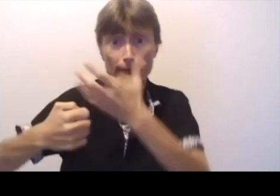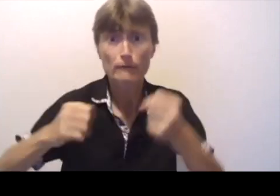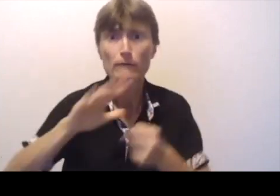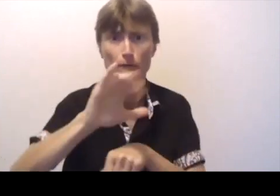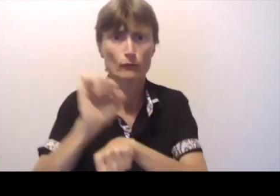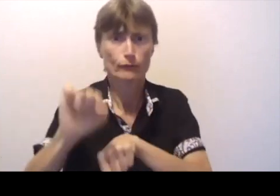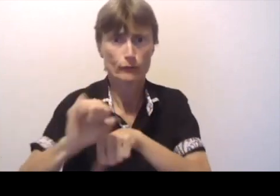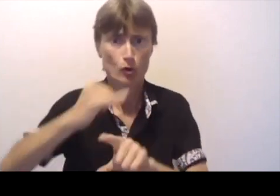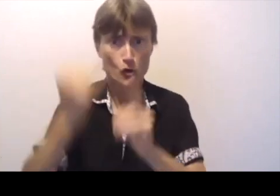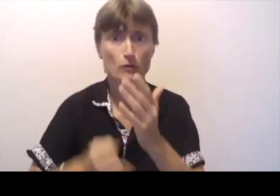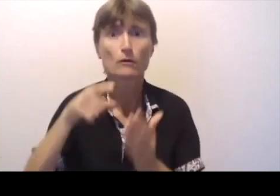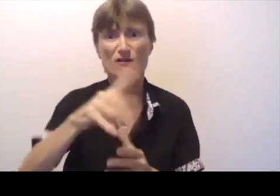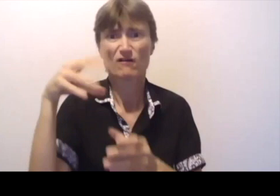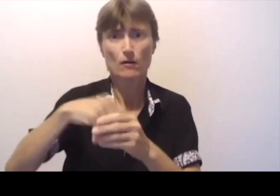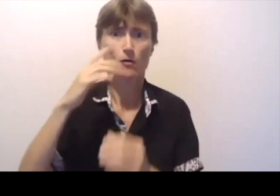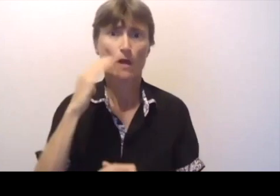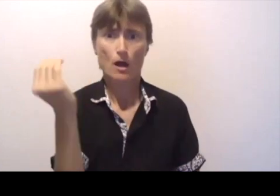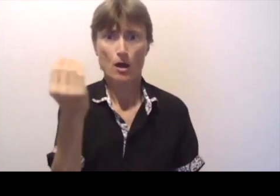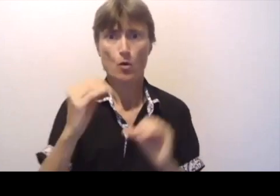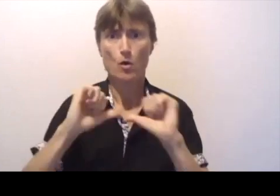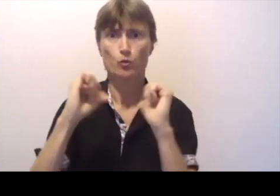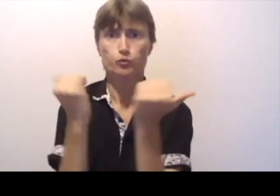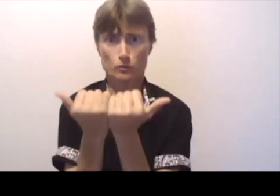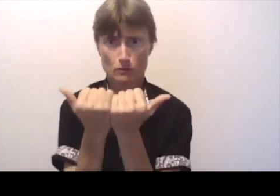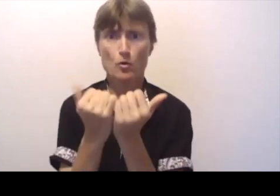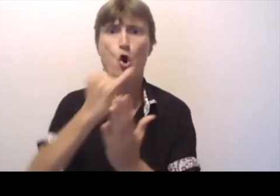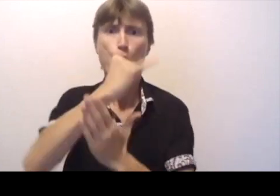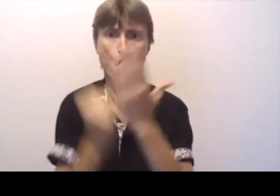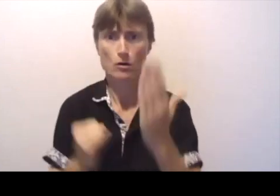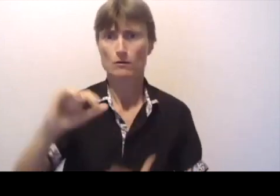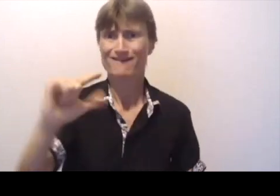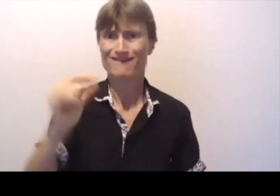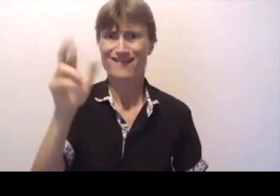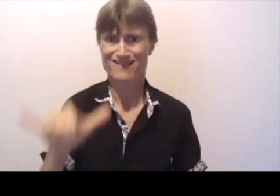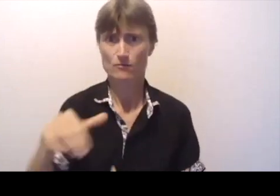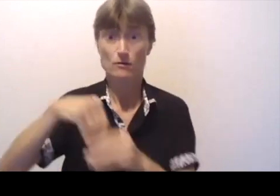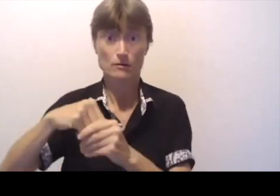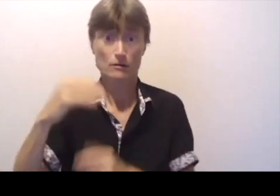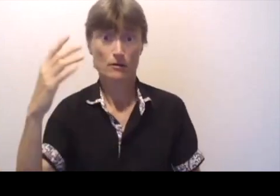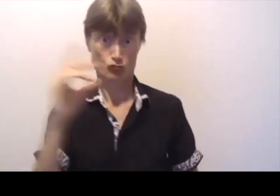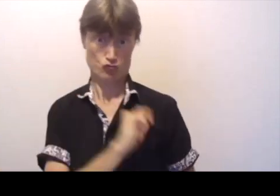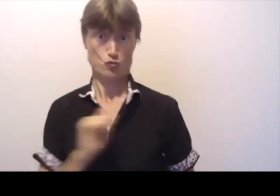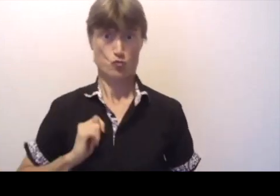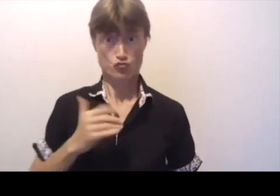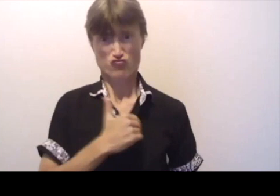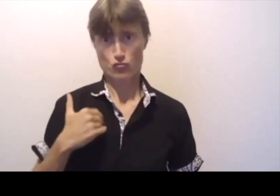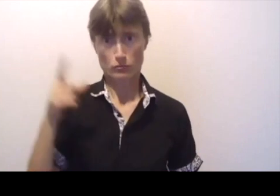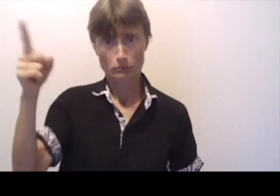of the ontario association of art galleries in toronto where she is spearheading the move to integrate the public art gallery sector into the